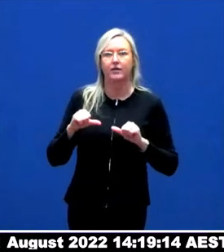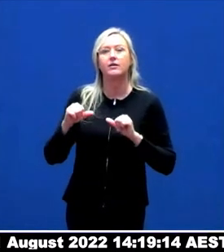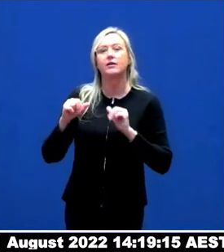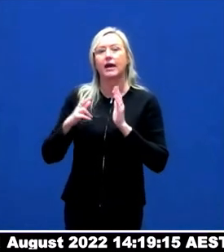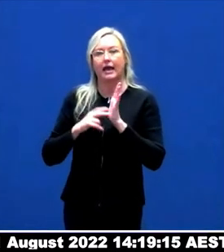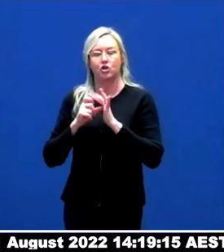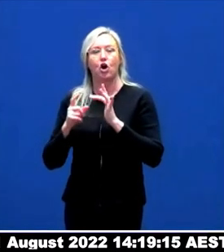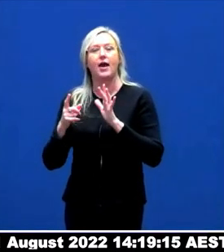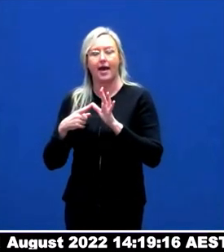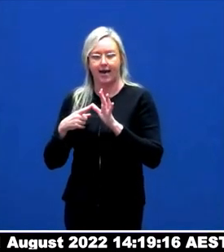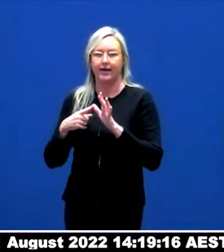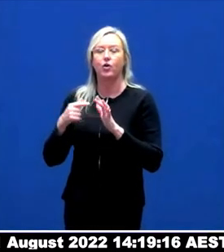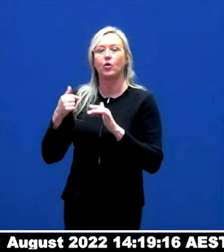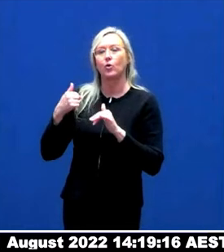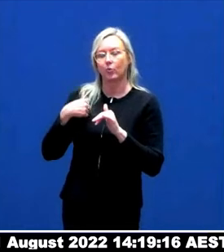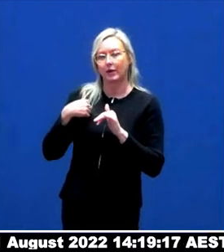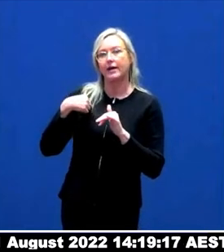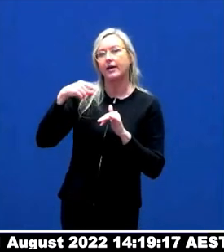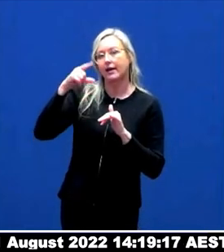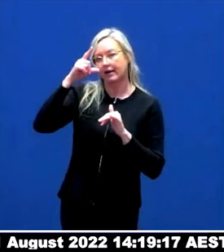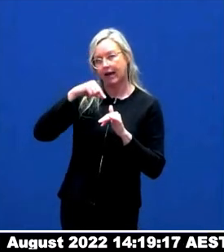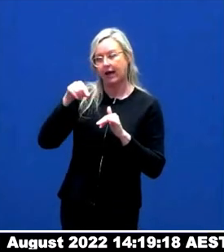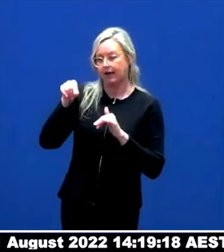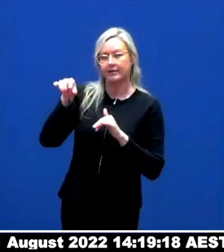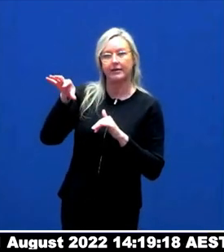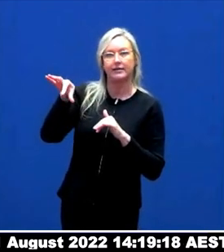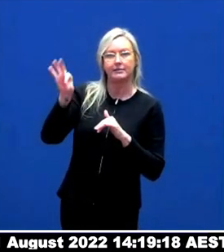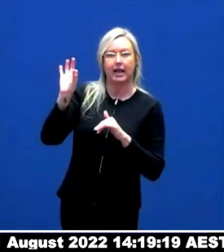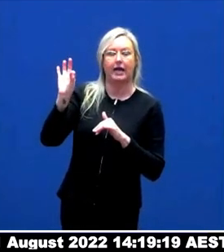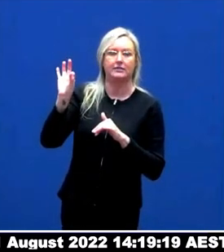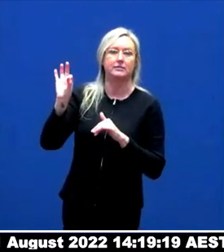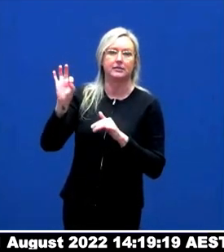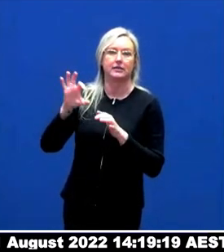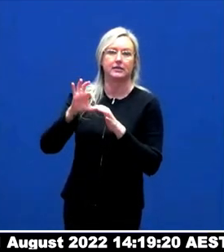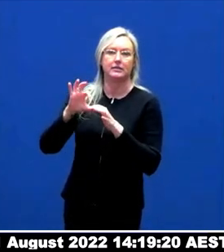allow us to select a support coordinator for that participant.